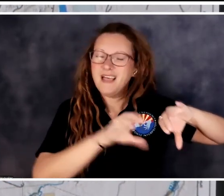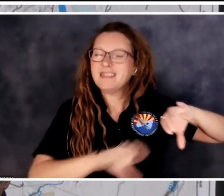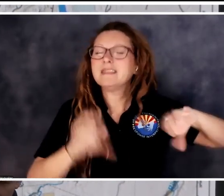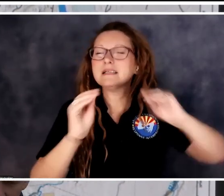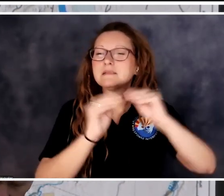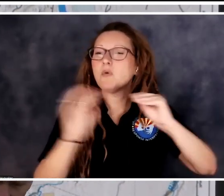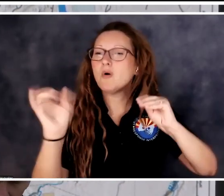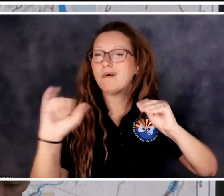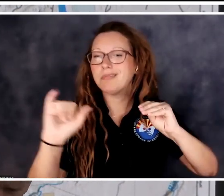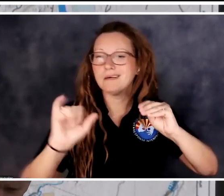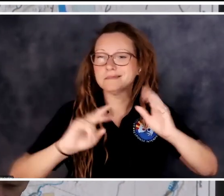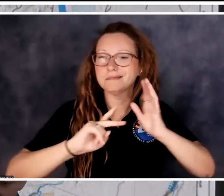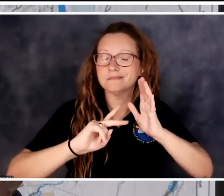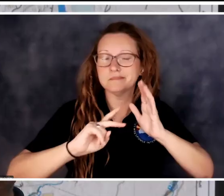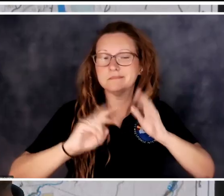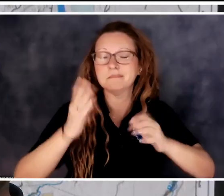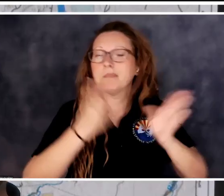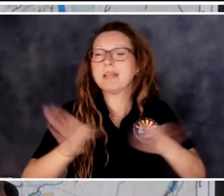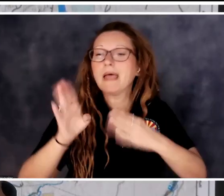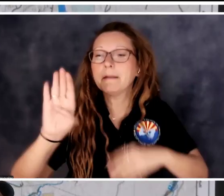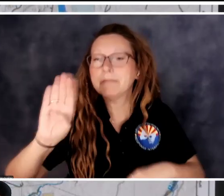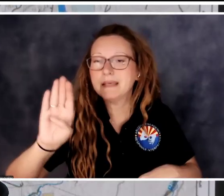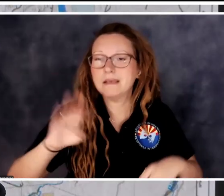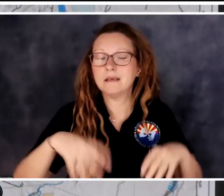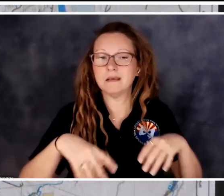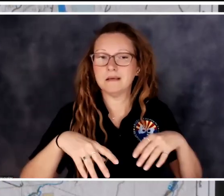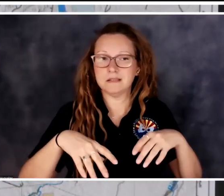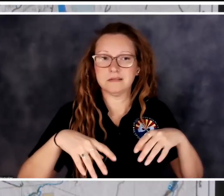It's intended more as a checking action.